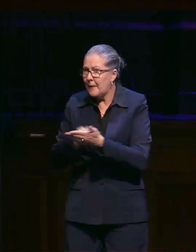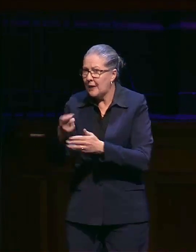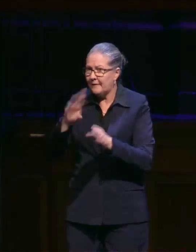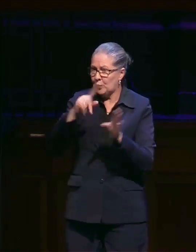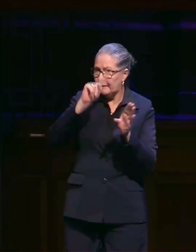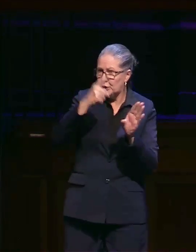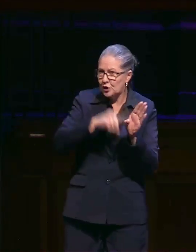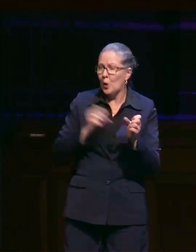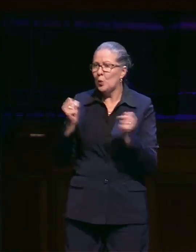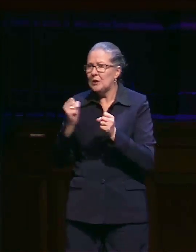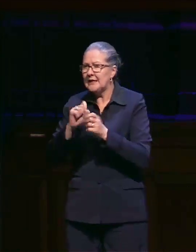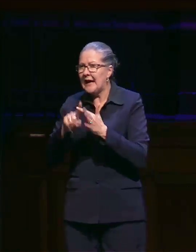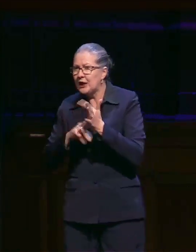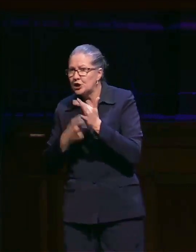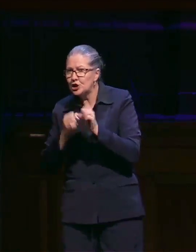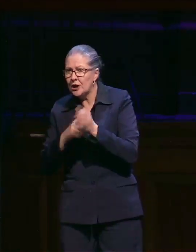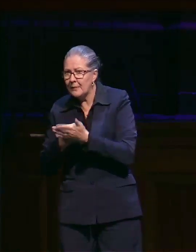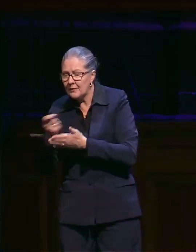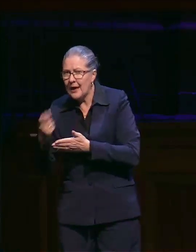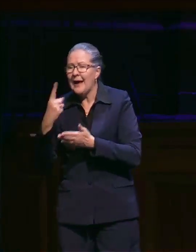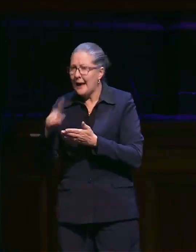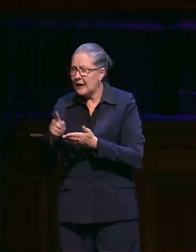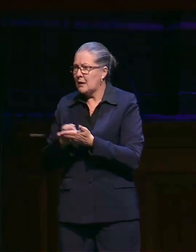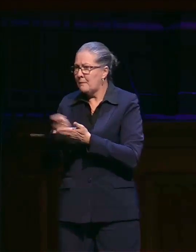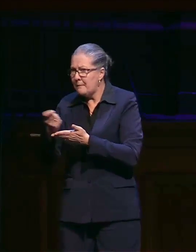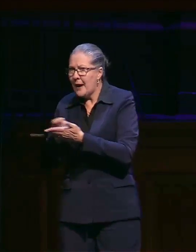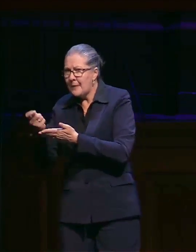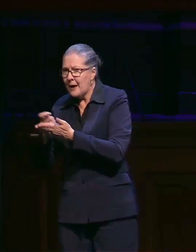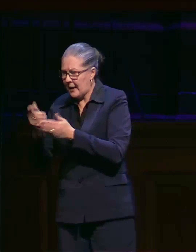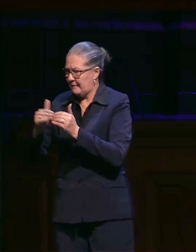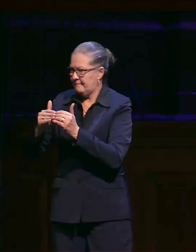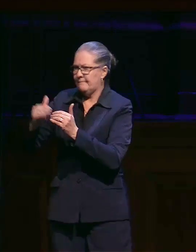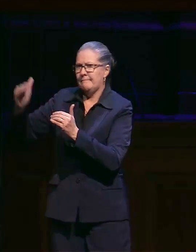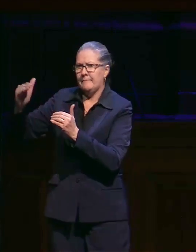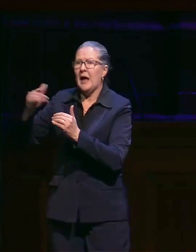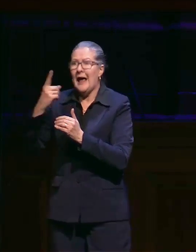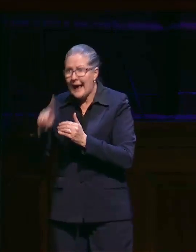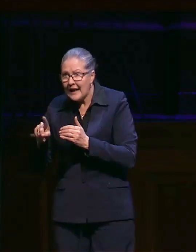energy payment an d is extension to paid parental leave at this year's budget we